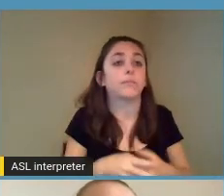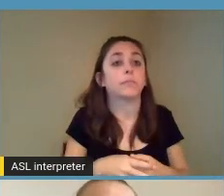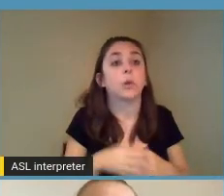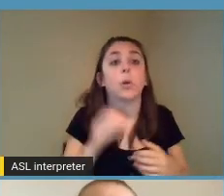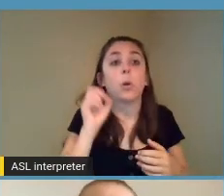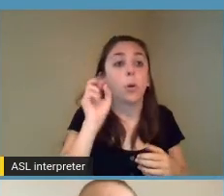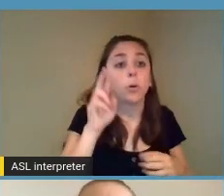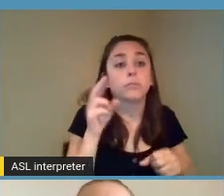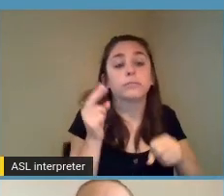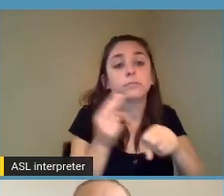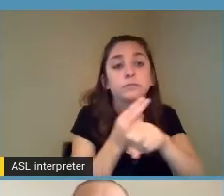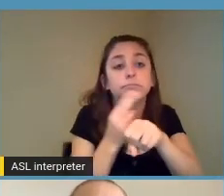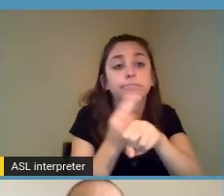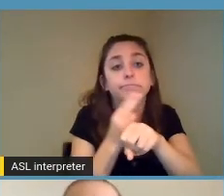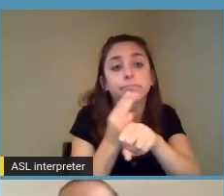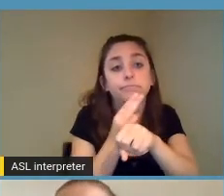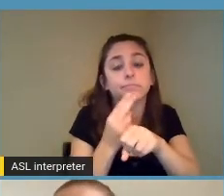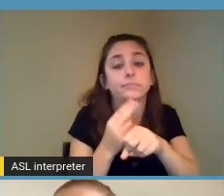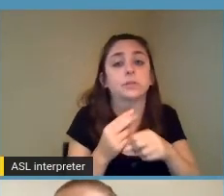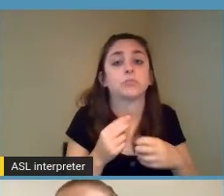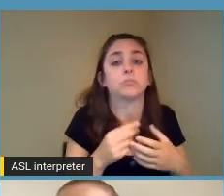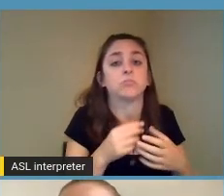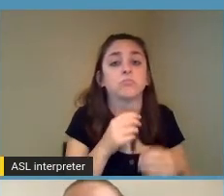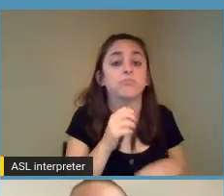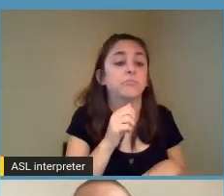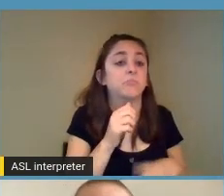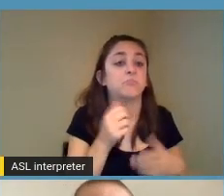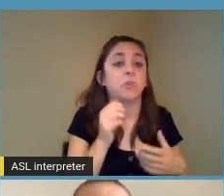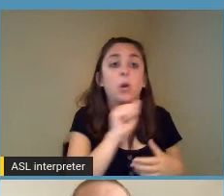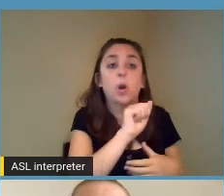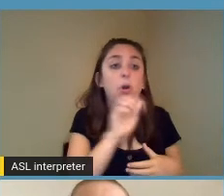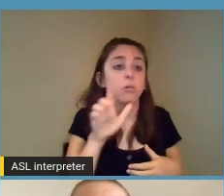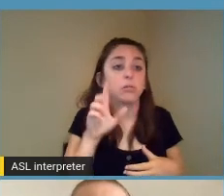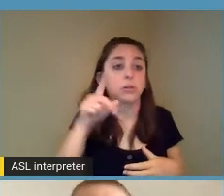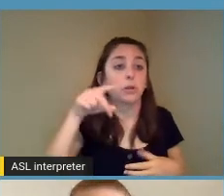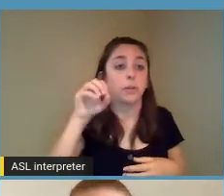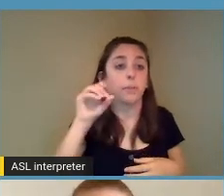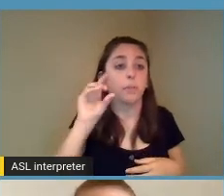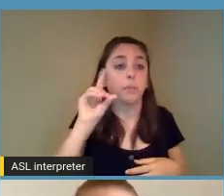and especially if you are moving around a lot of parts or if you are someone who really